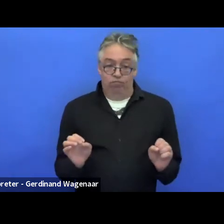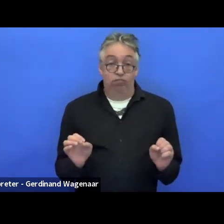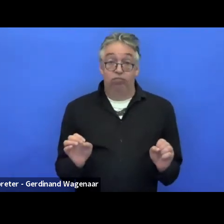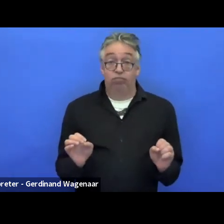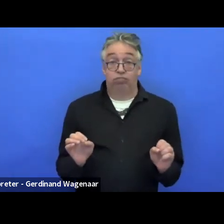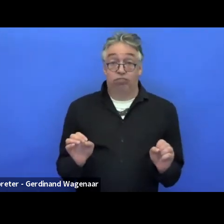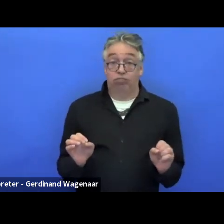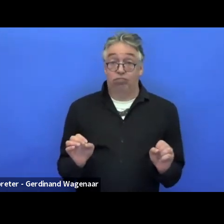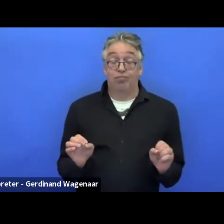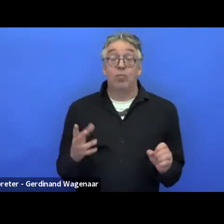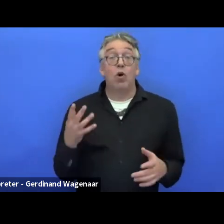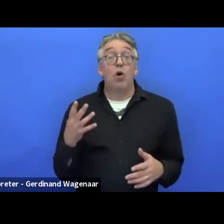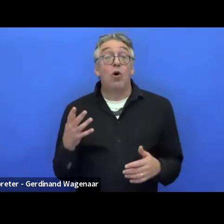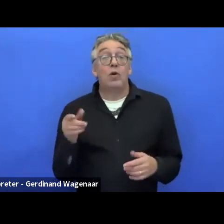for people like themselves.